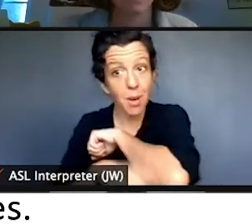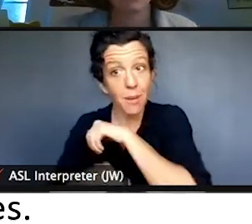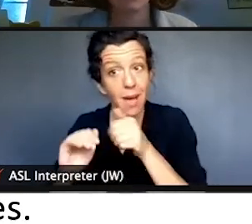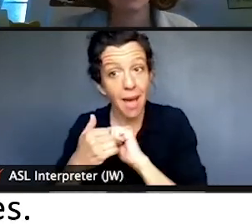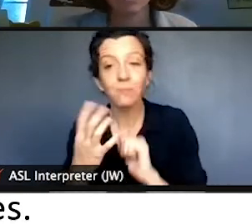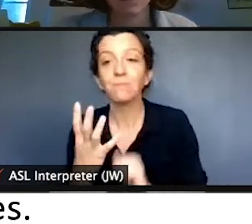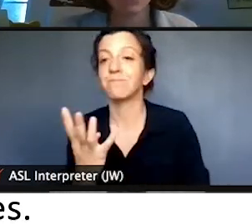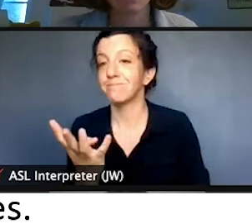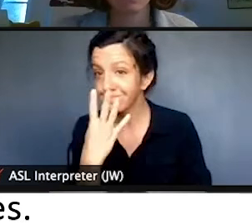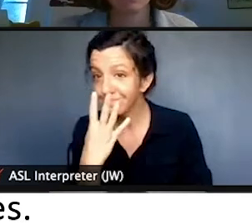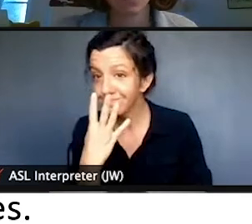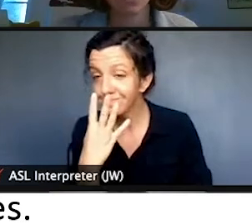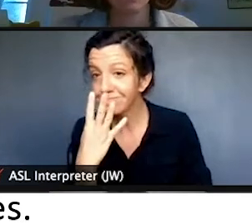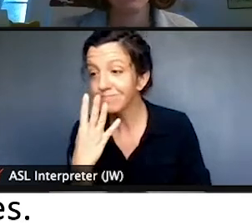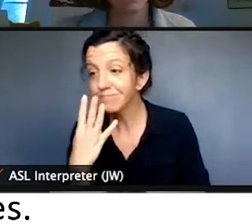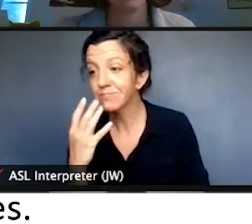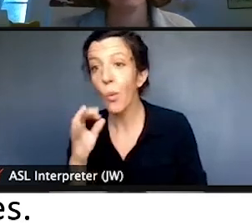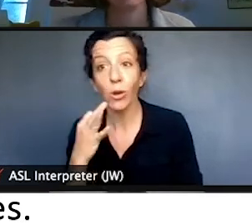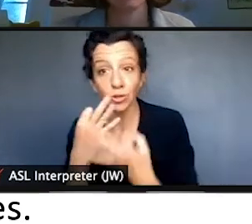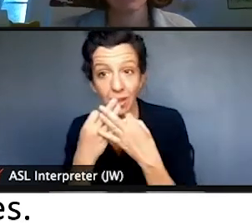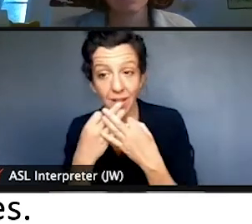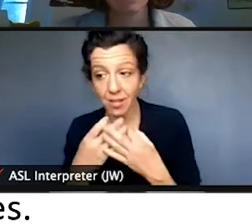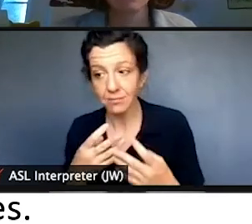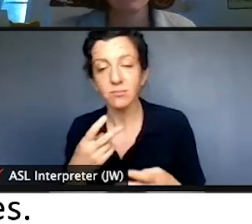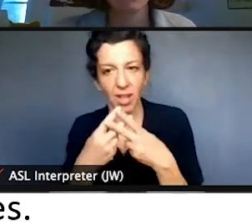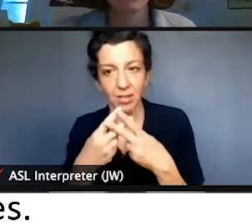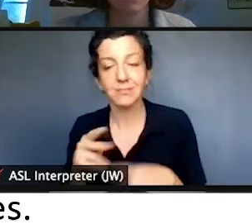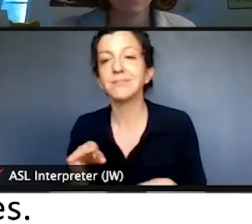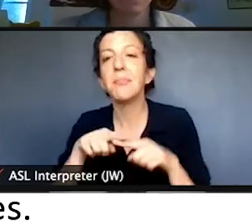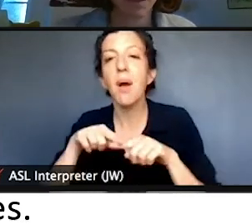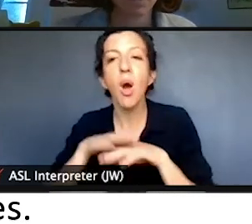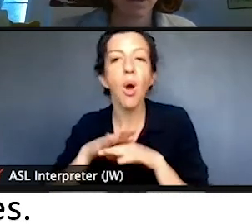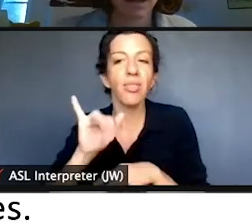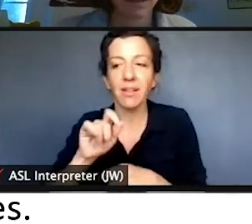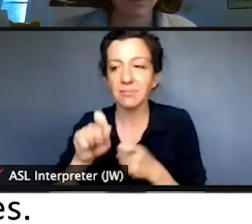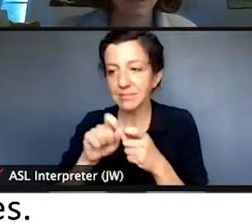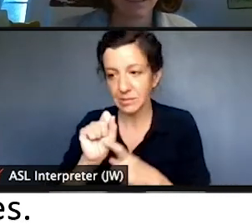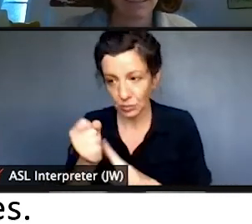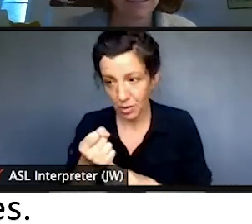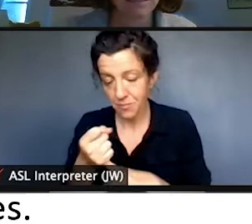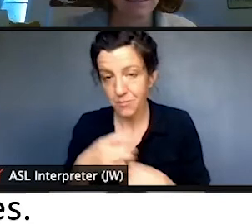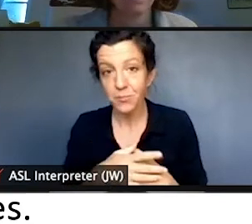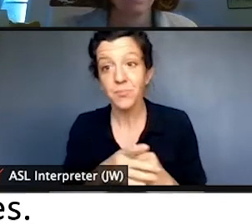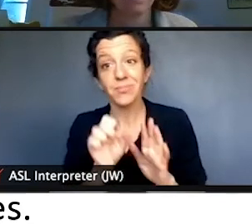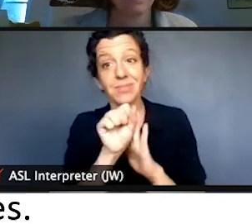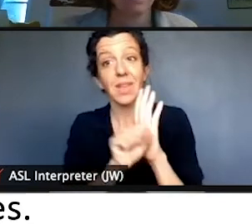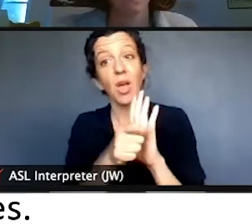on multiple occasions where the total value exceeds $250 within 180 days.